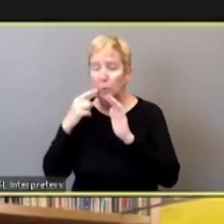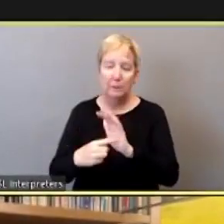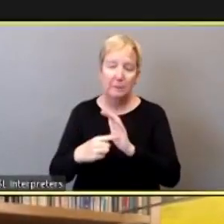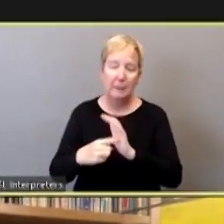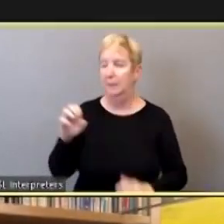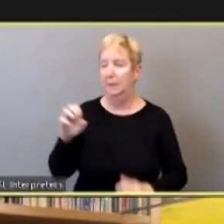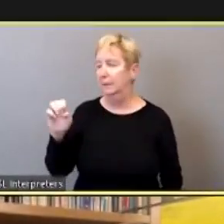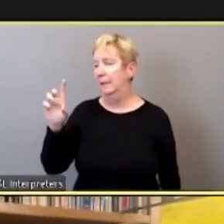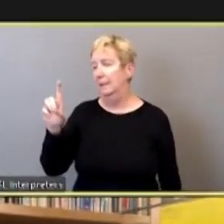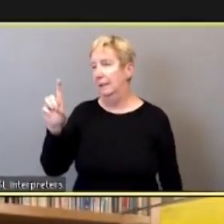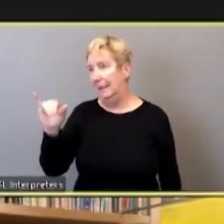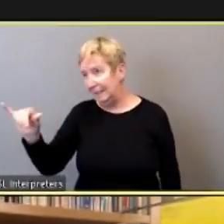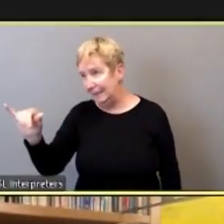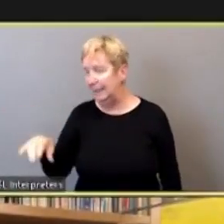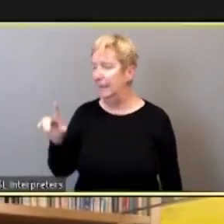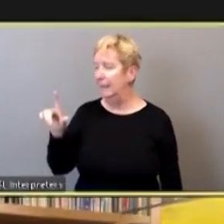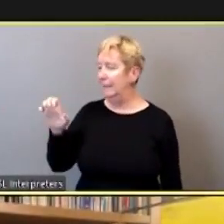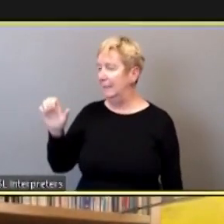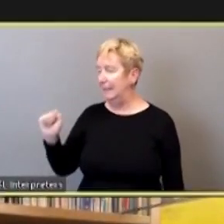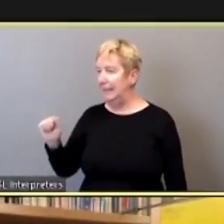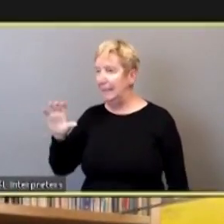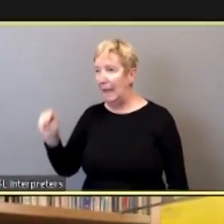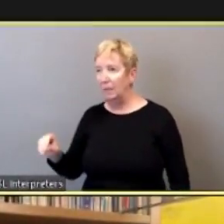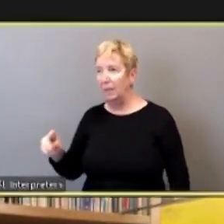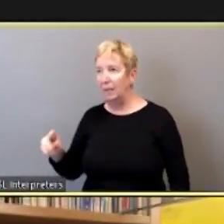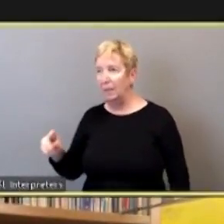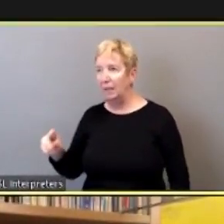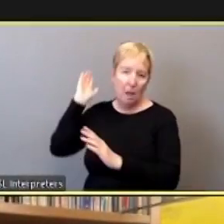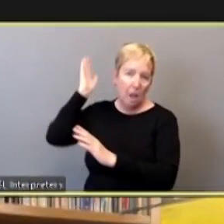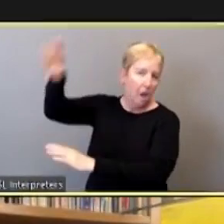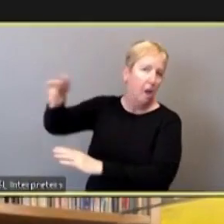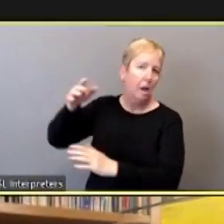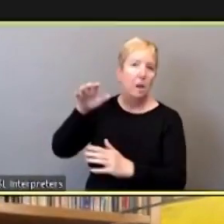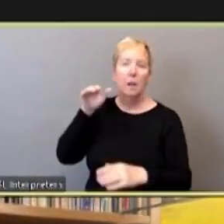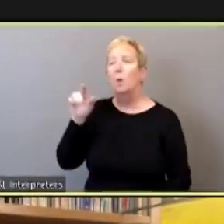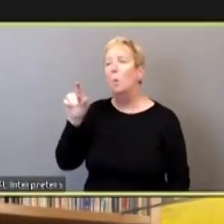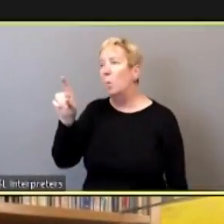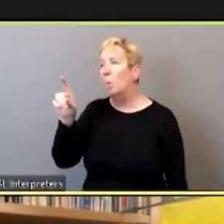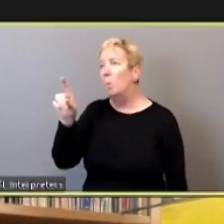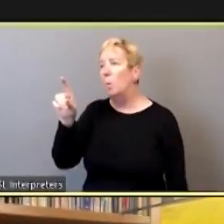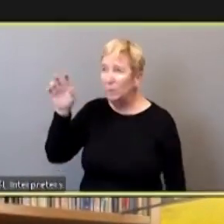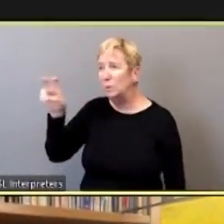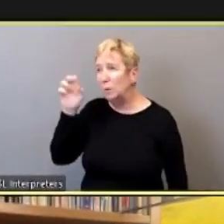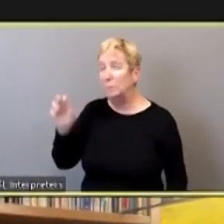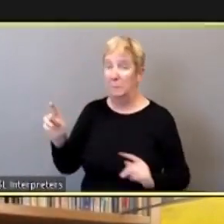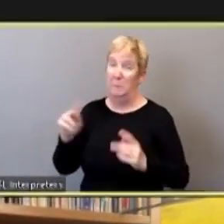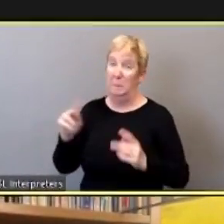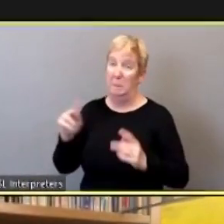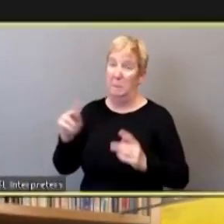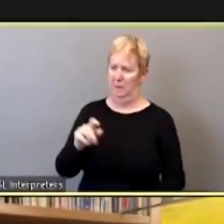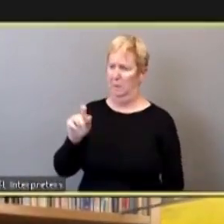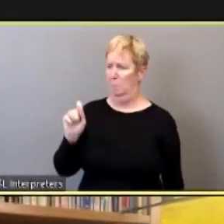infected and we have not seen those kinds of rates in a sustained fashion ever in the history of this